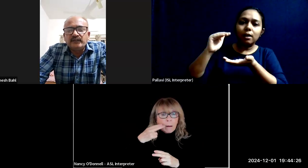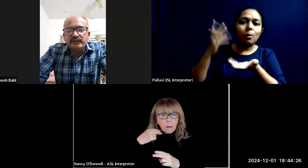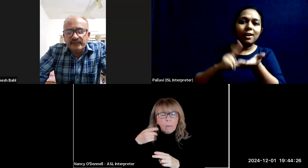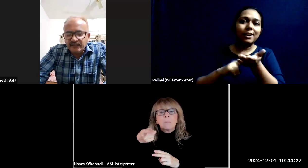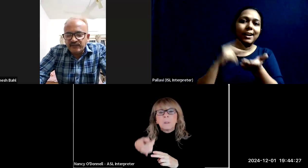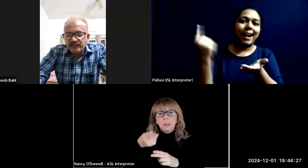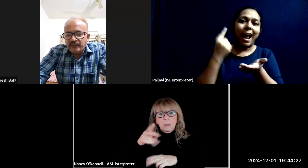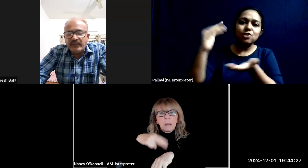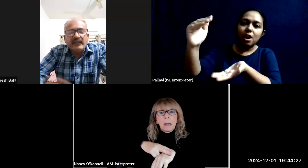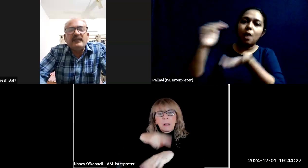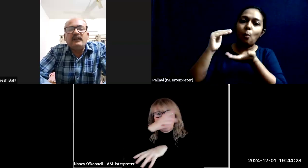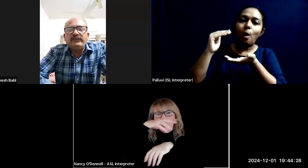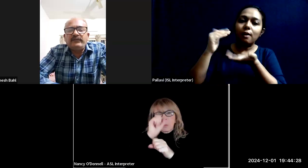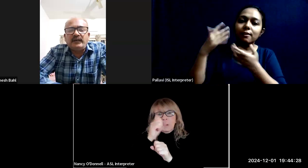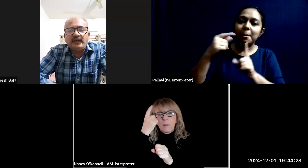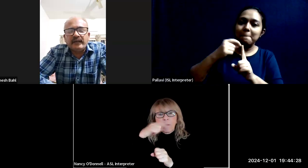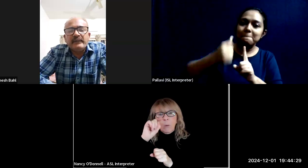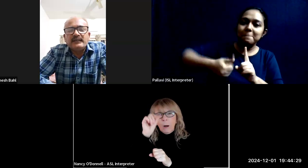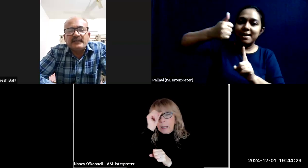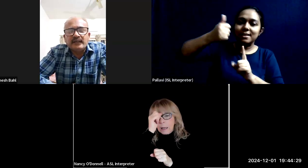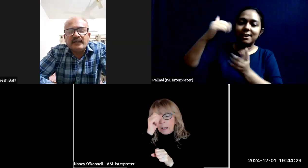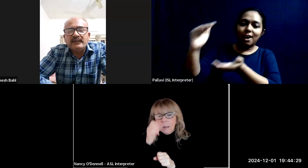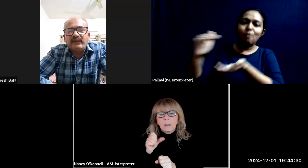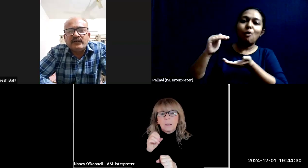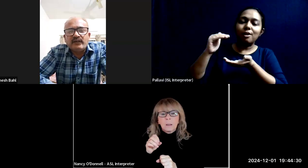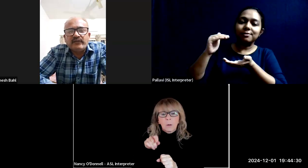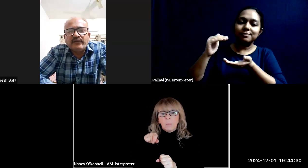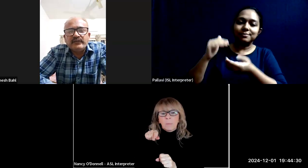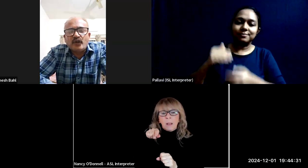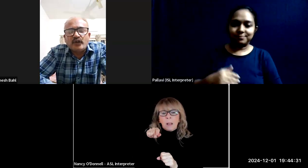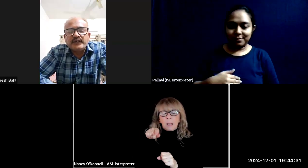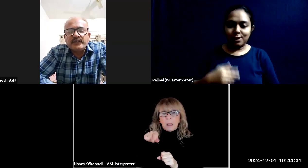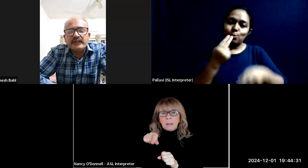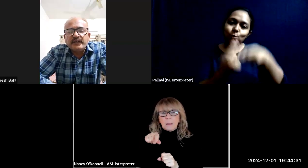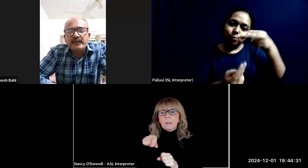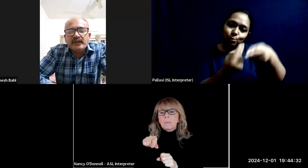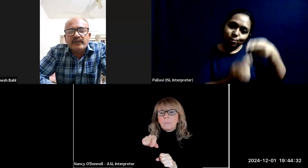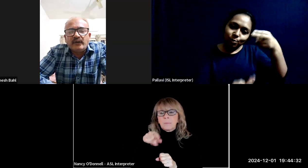So this was the beginning of Hunny Bhagchandani, the founder of Torchit.